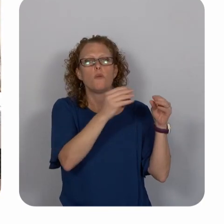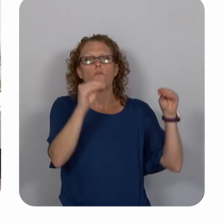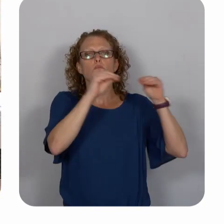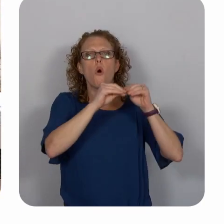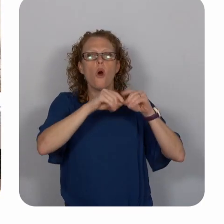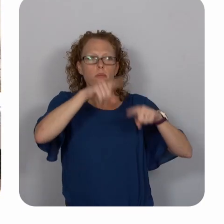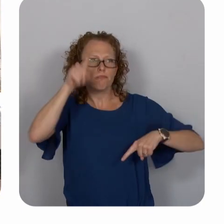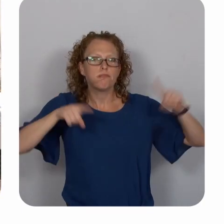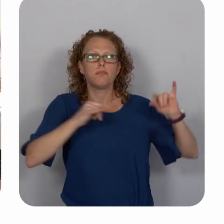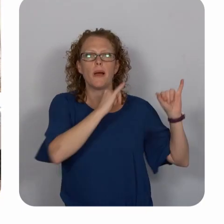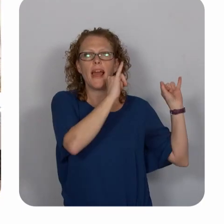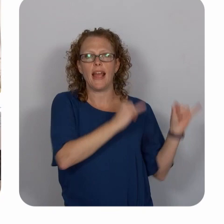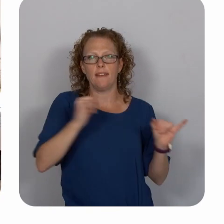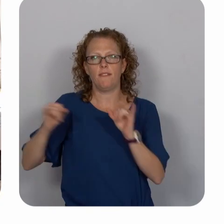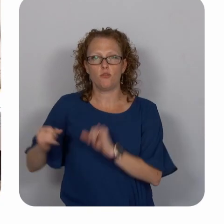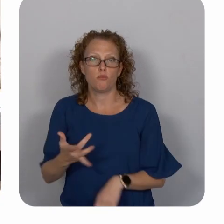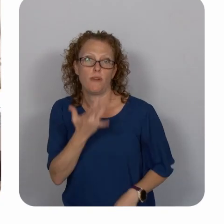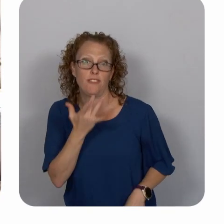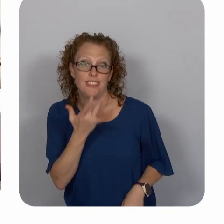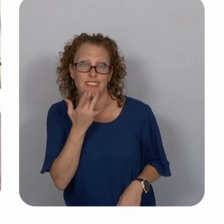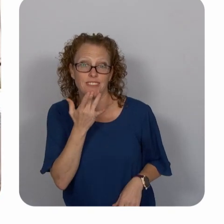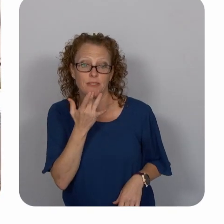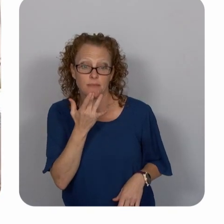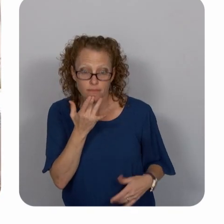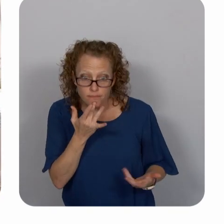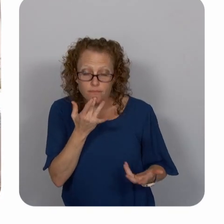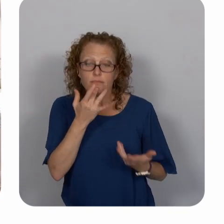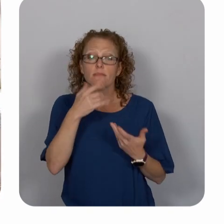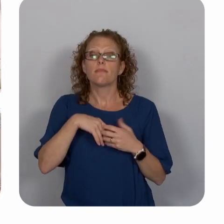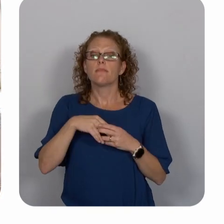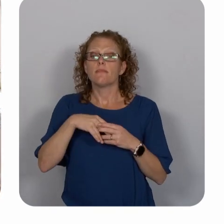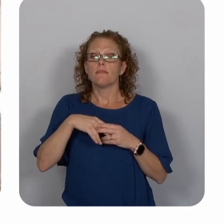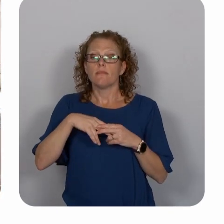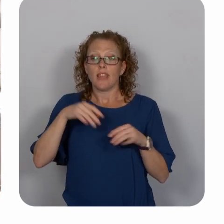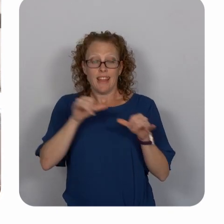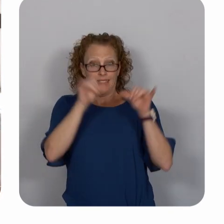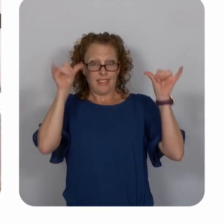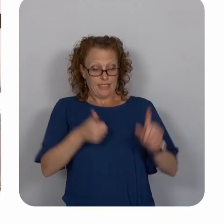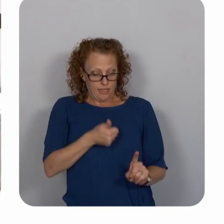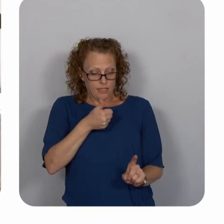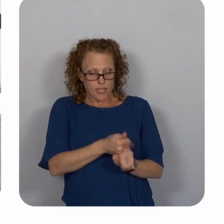this system can enable a higher scalability and help us train